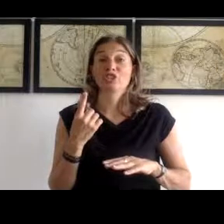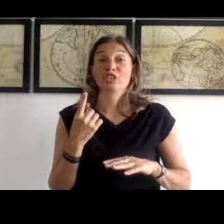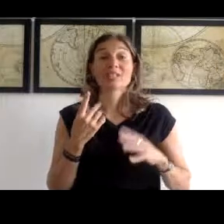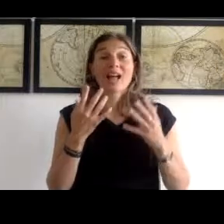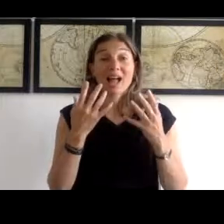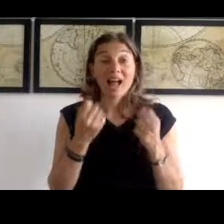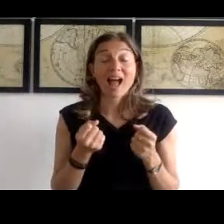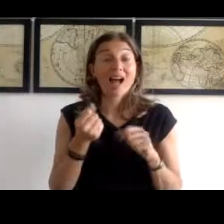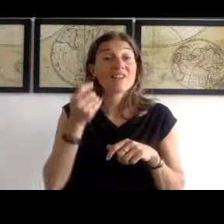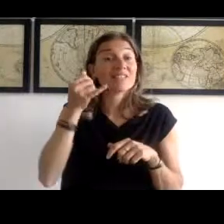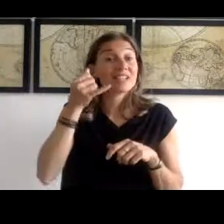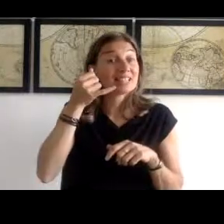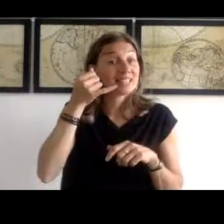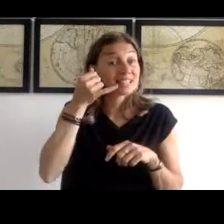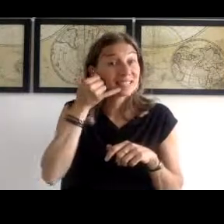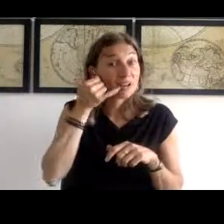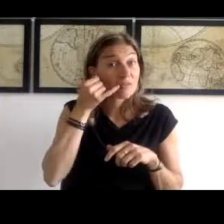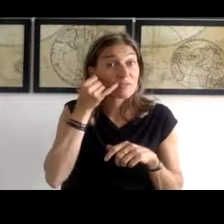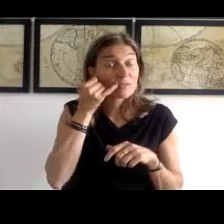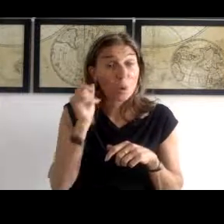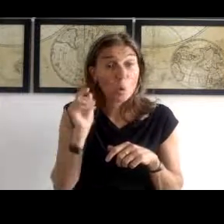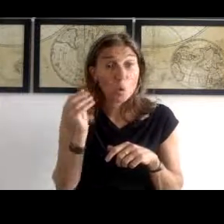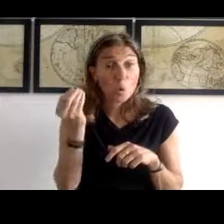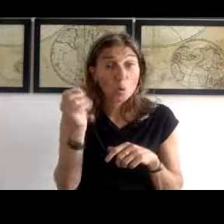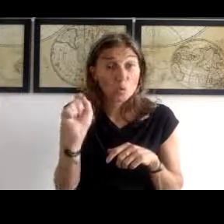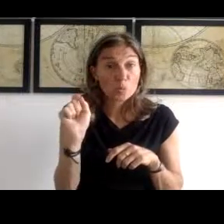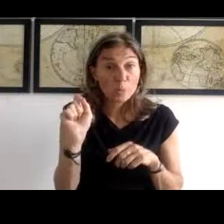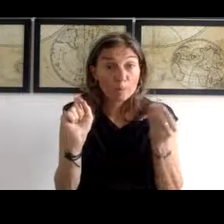I think that was about it. So what I did myself was